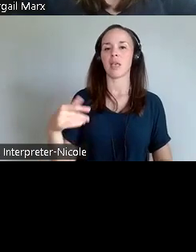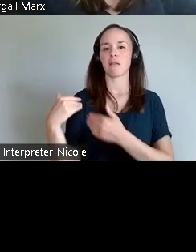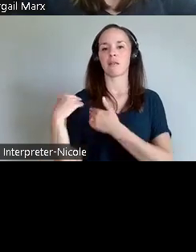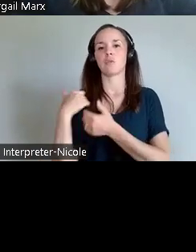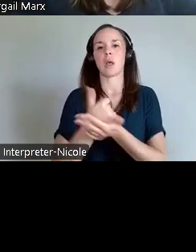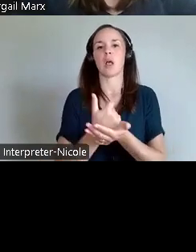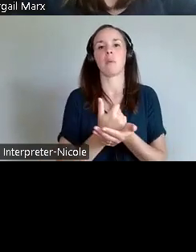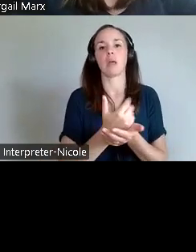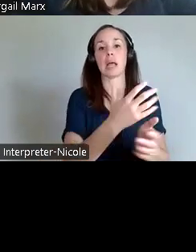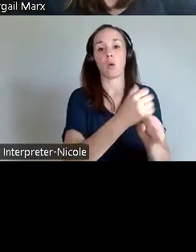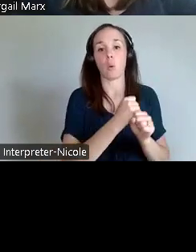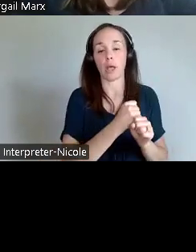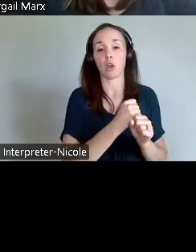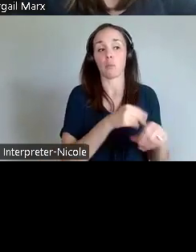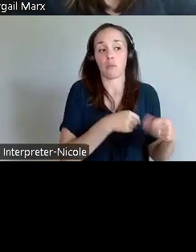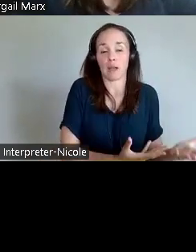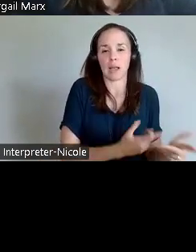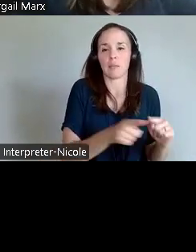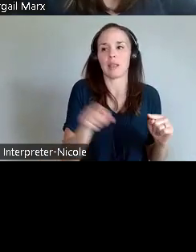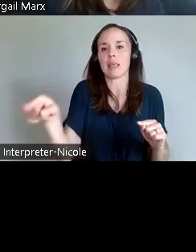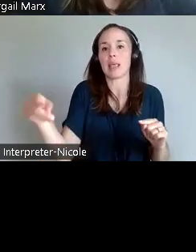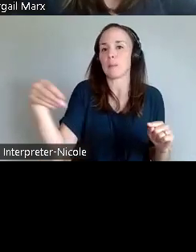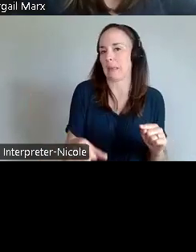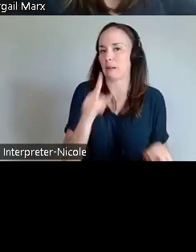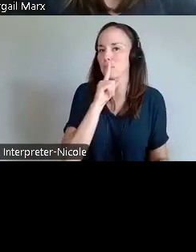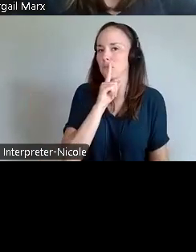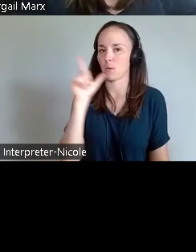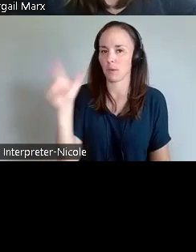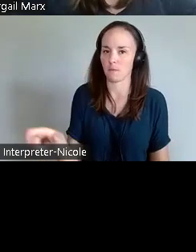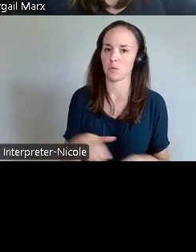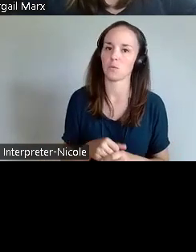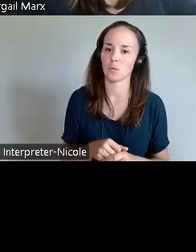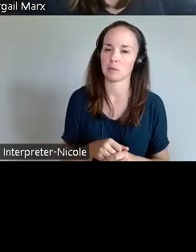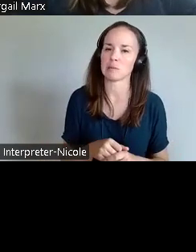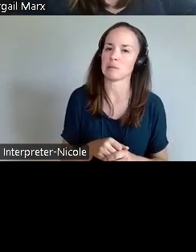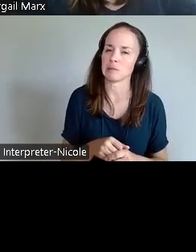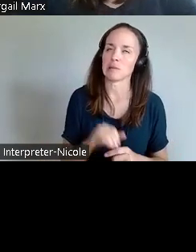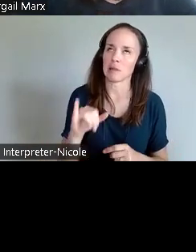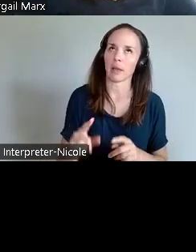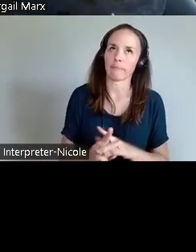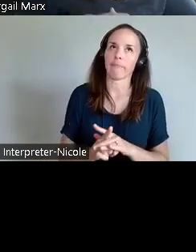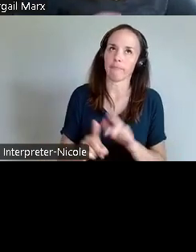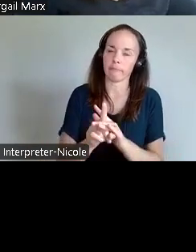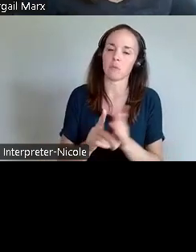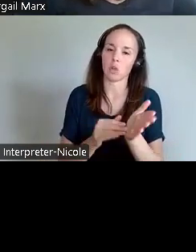provide that system but it doesn't have to be them who pays for it. So I think that's something that comes up frequently in our state, where a speech